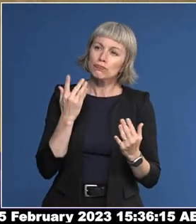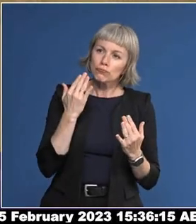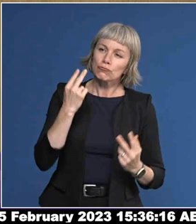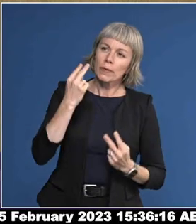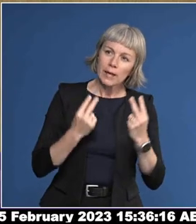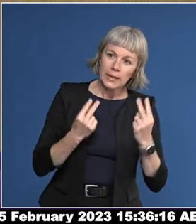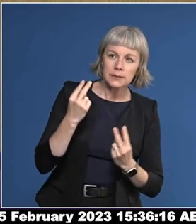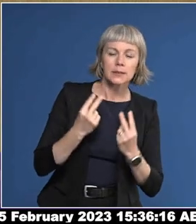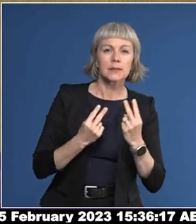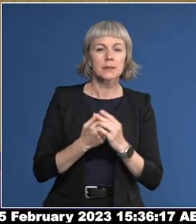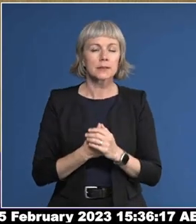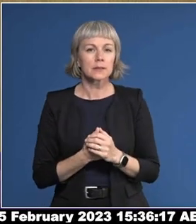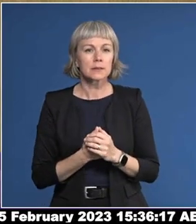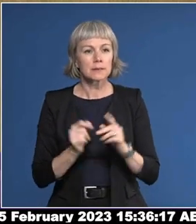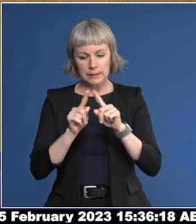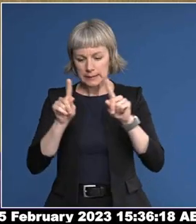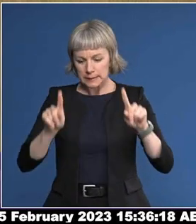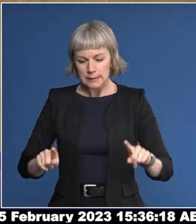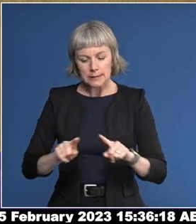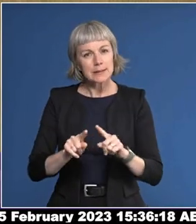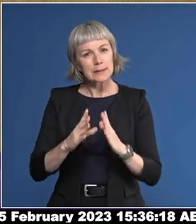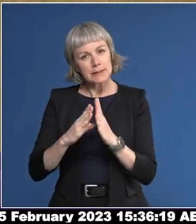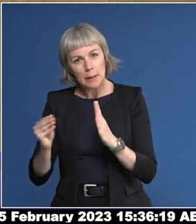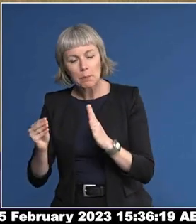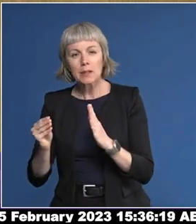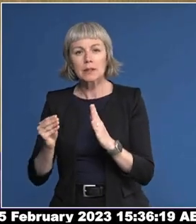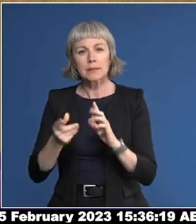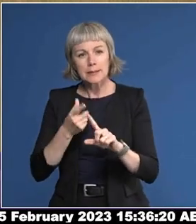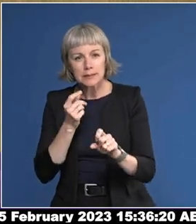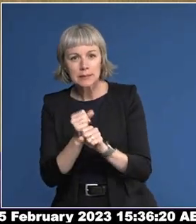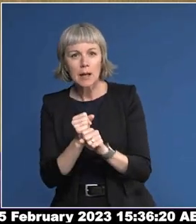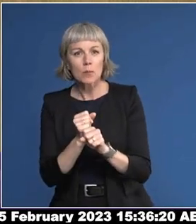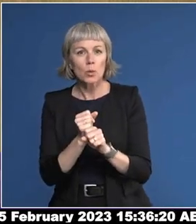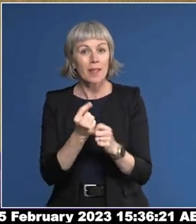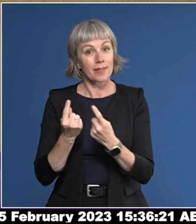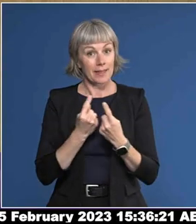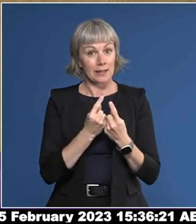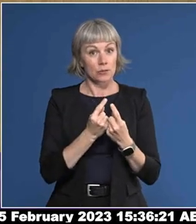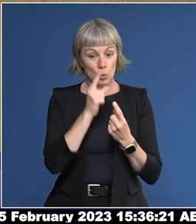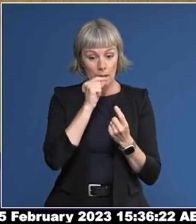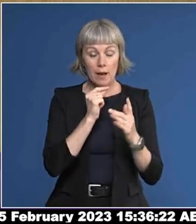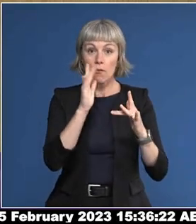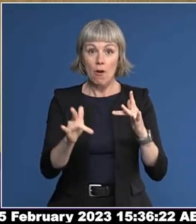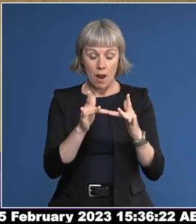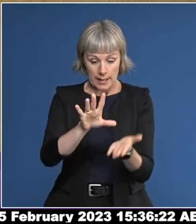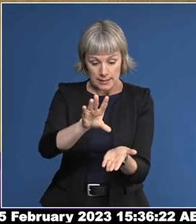also templates and examples that organisations can then take and amend for their own context and use themselves.